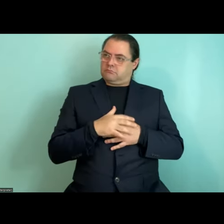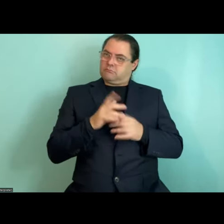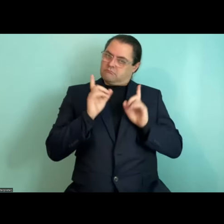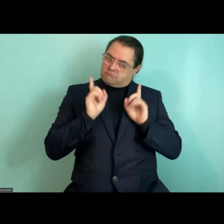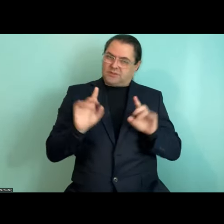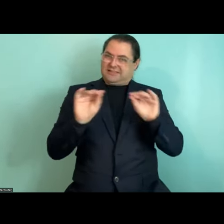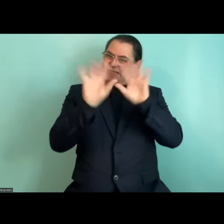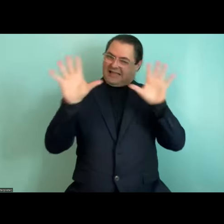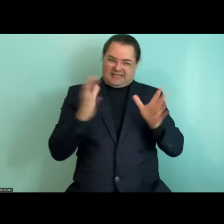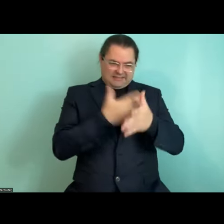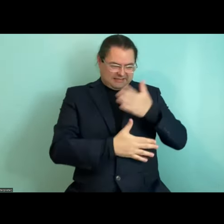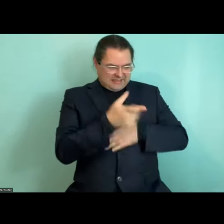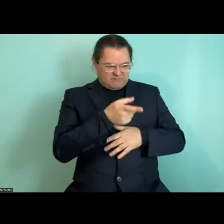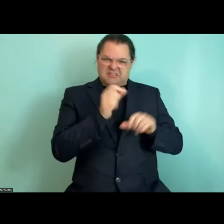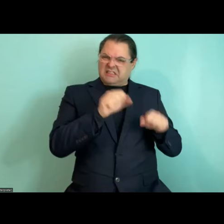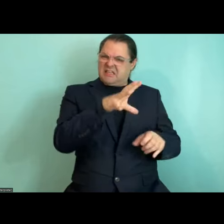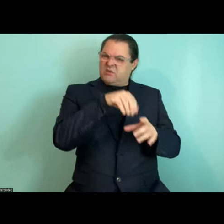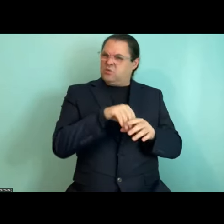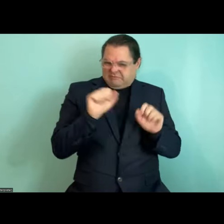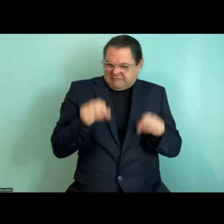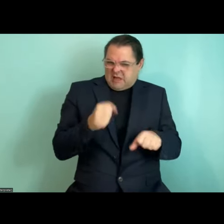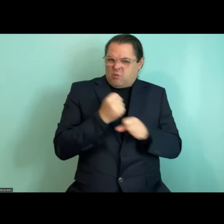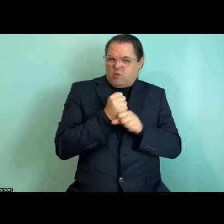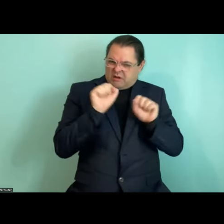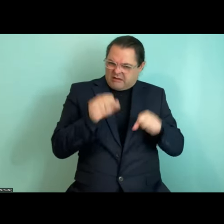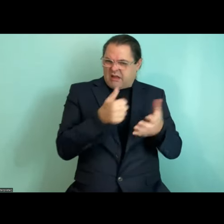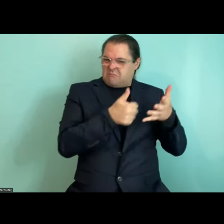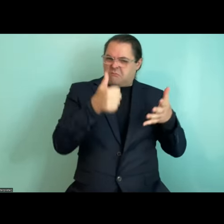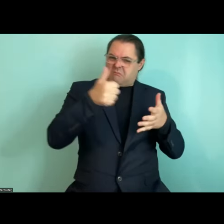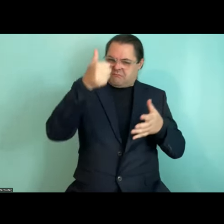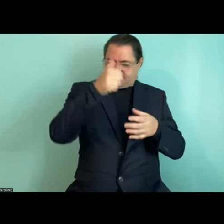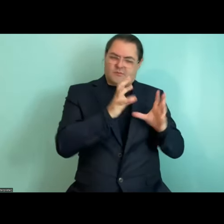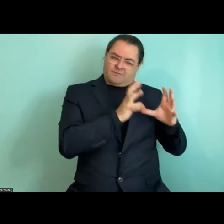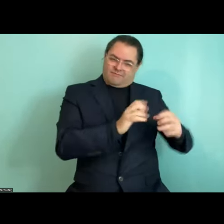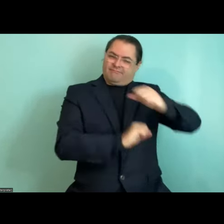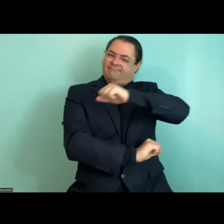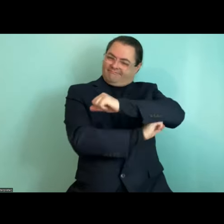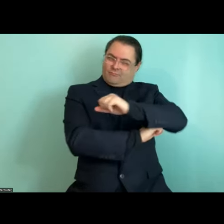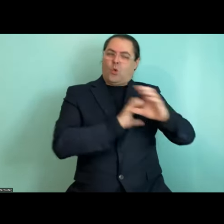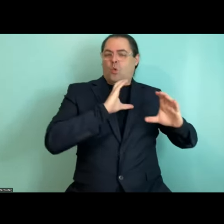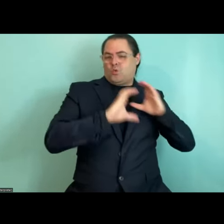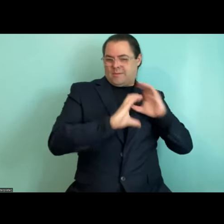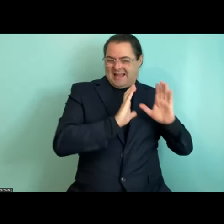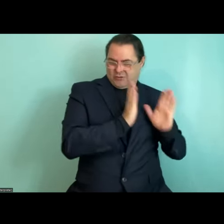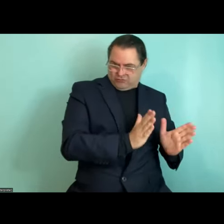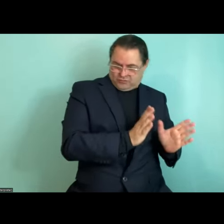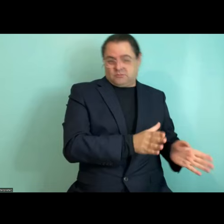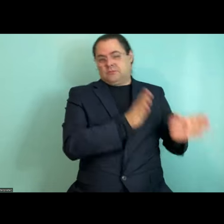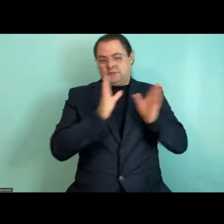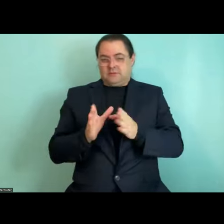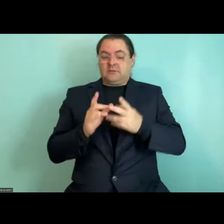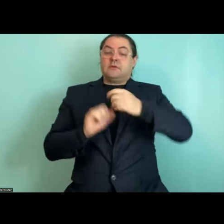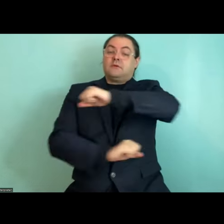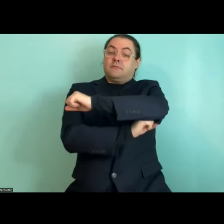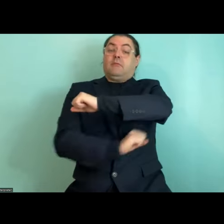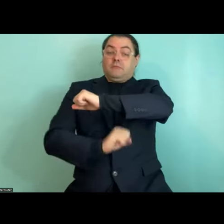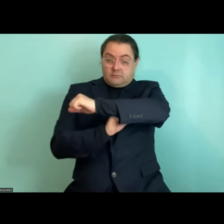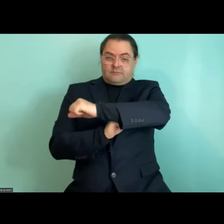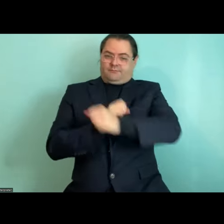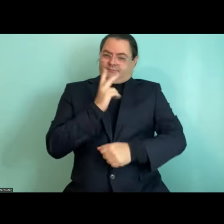the something, the CVA news ever accurately classed as yet, or sad for Sema or SAT Donato